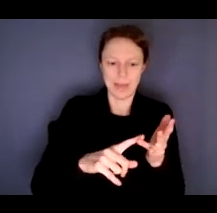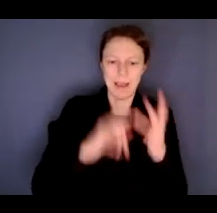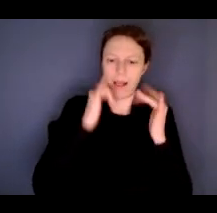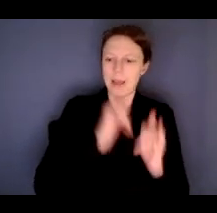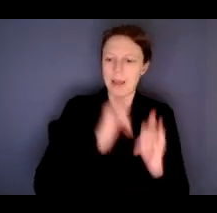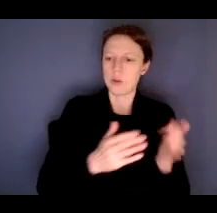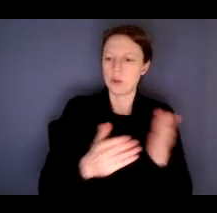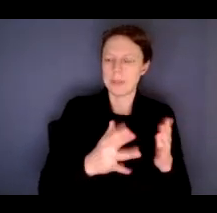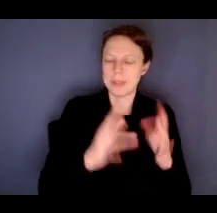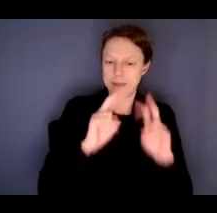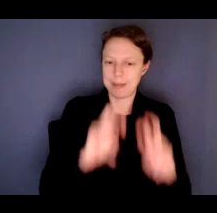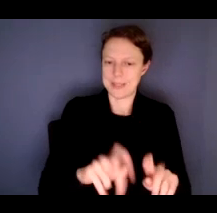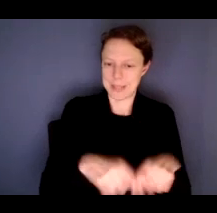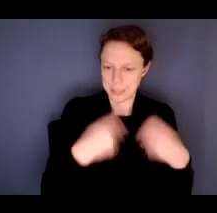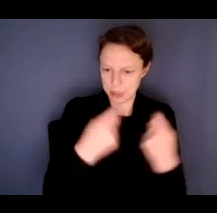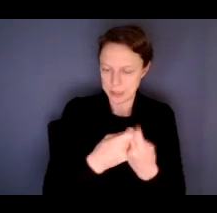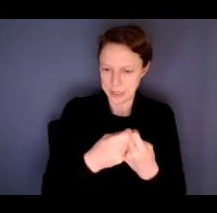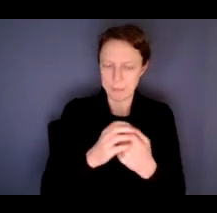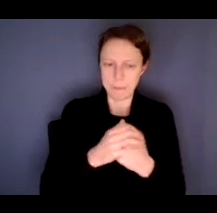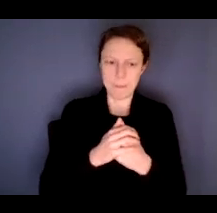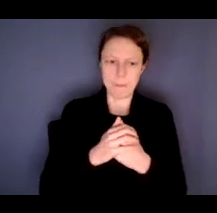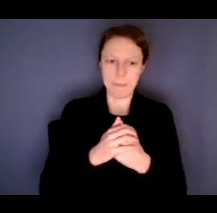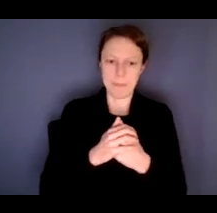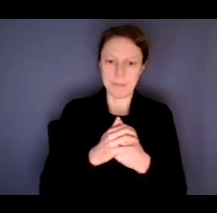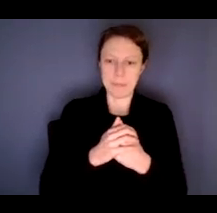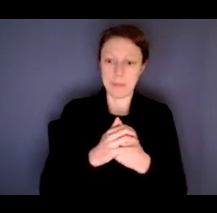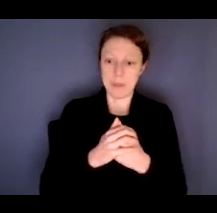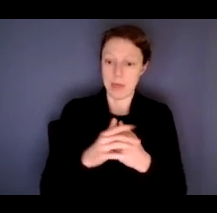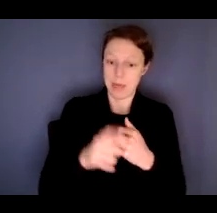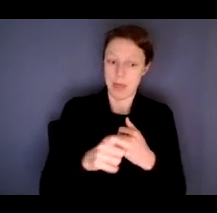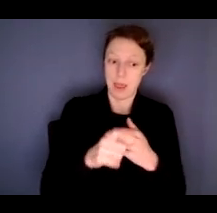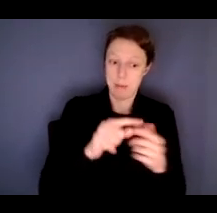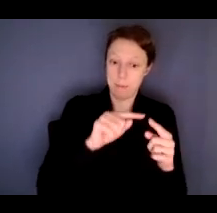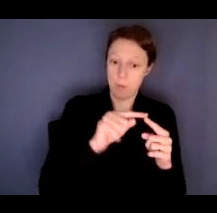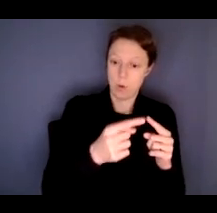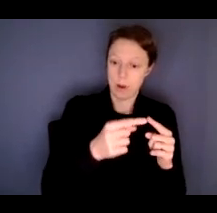At that particular point the child advocate legal officer within the legal services investigation